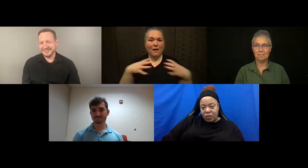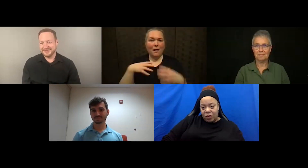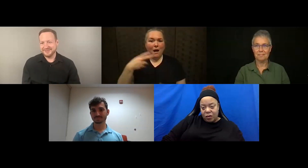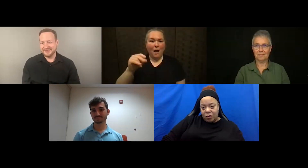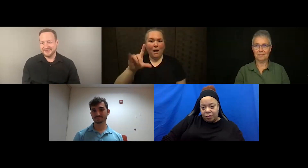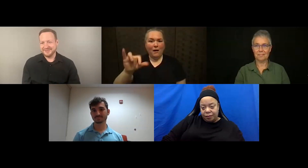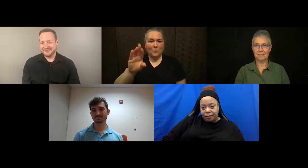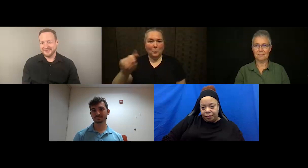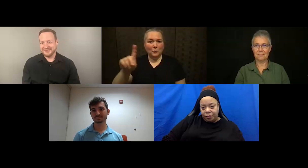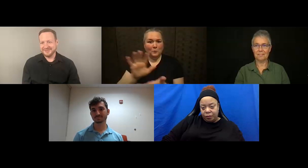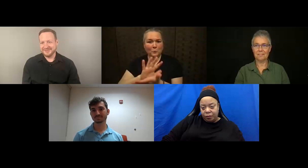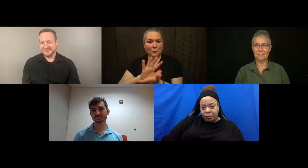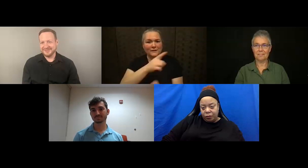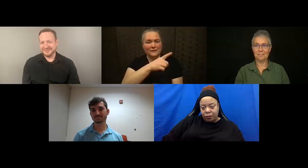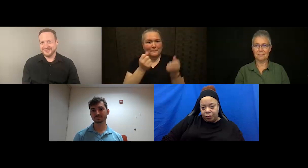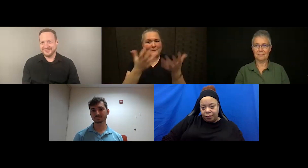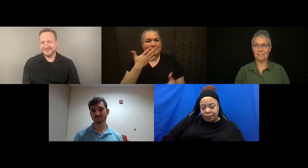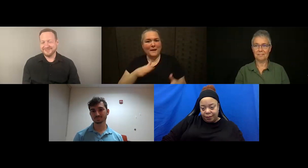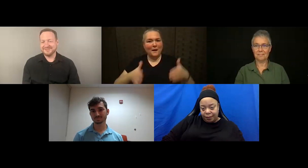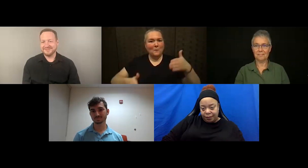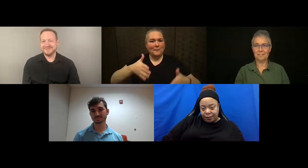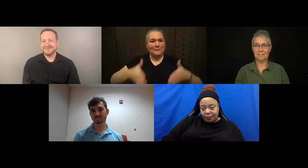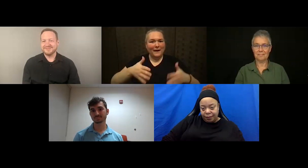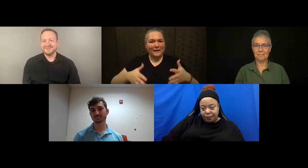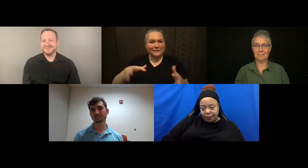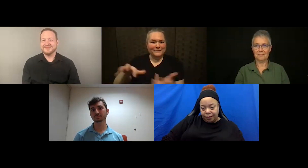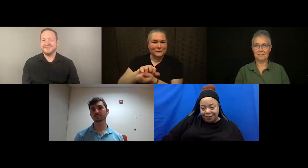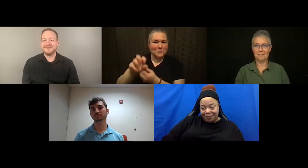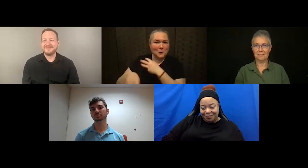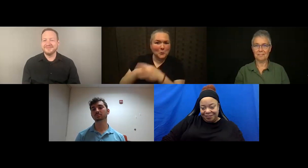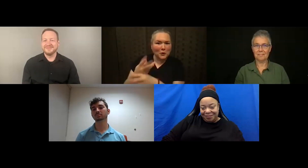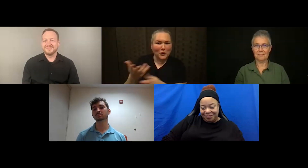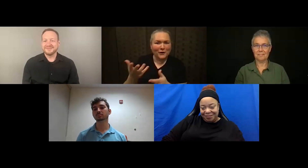The reason is because of those Hollywood movies. You've got those robots